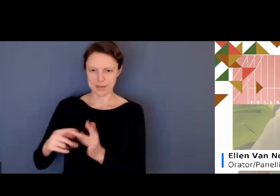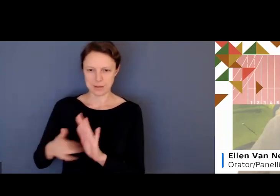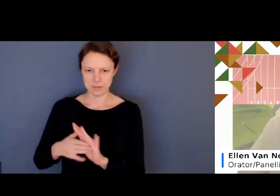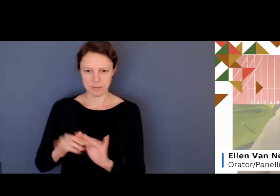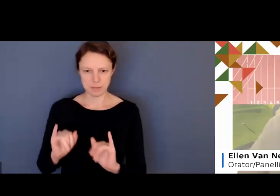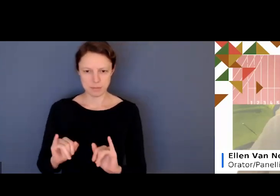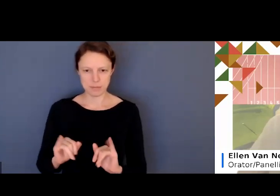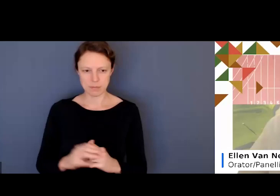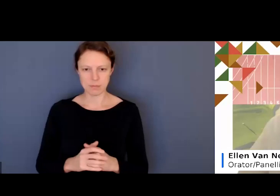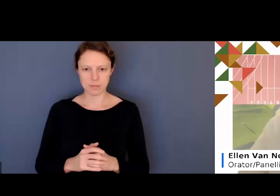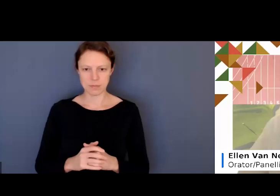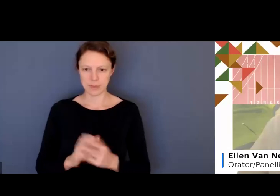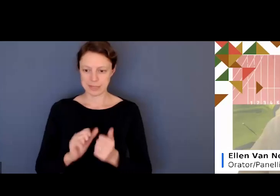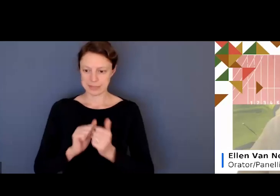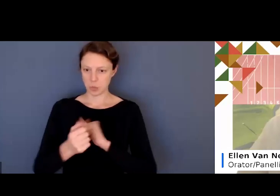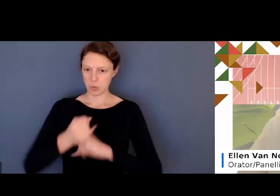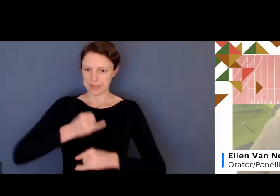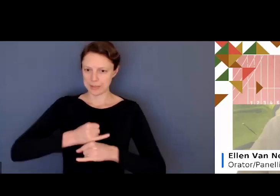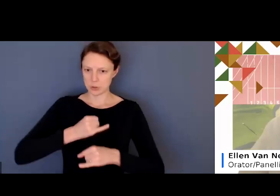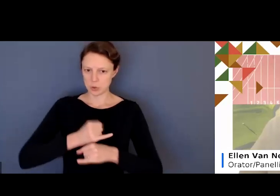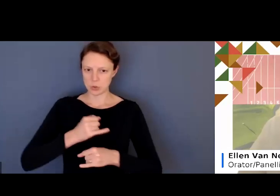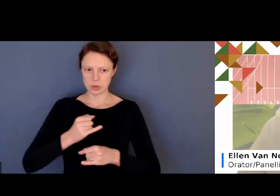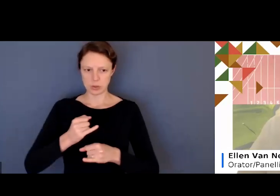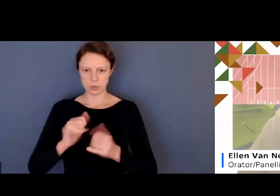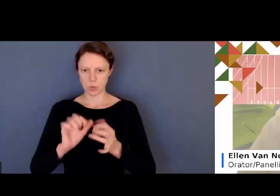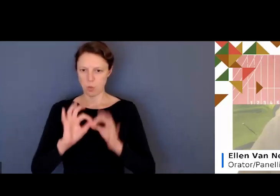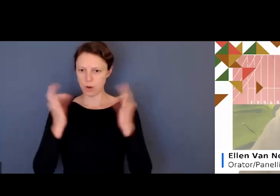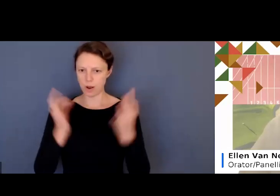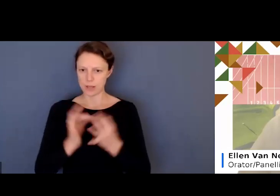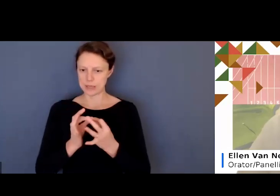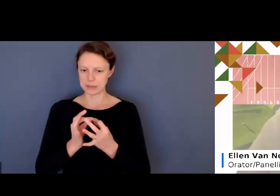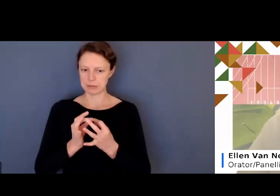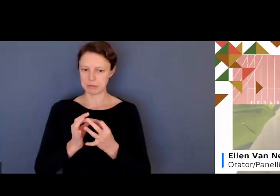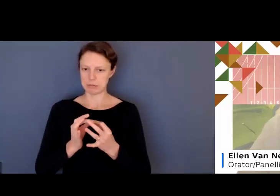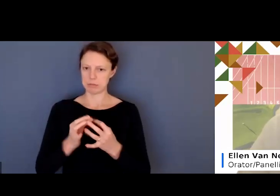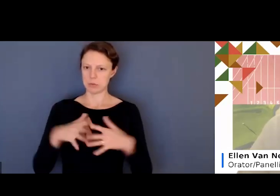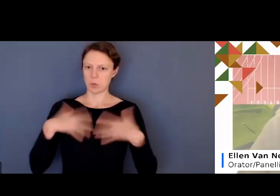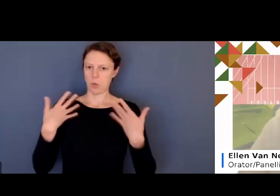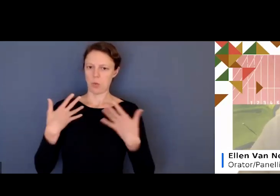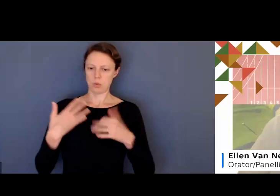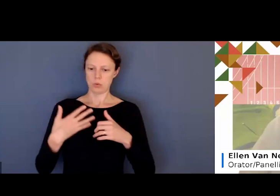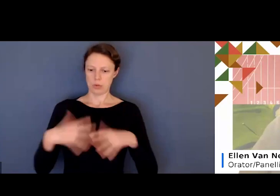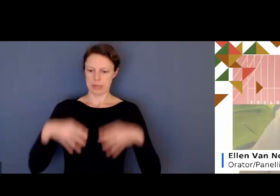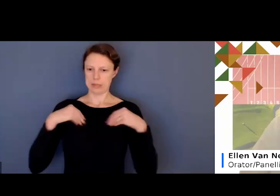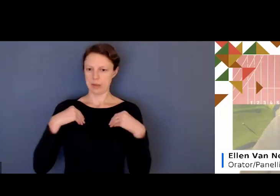are reluctant to admit brand blame in historical racism and institutional racism as their roles